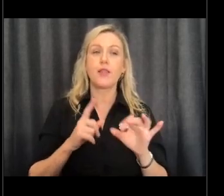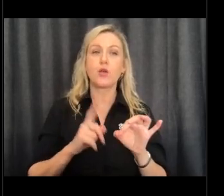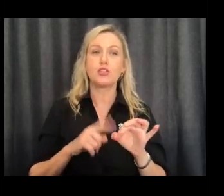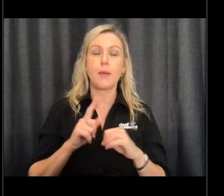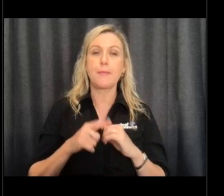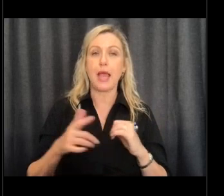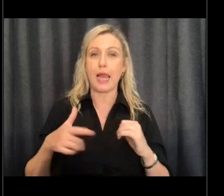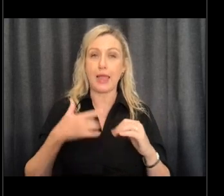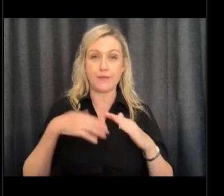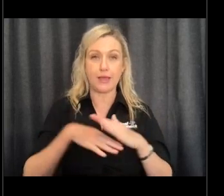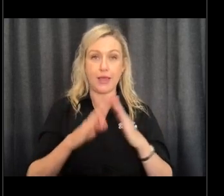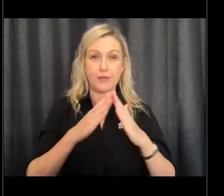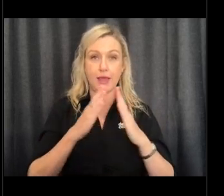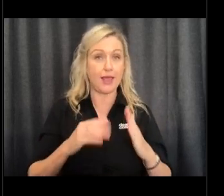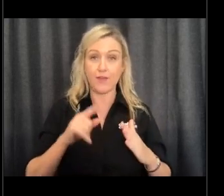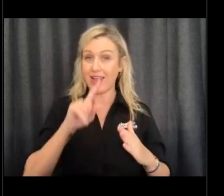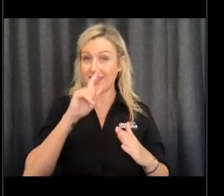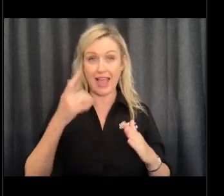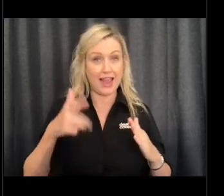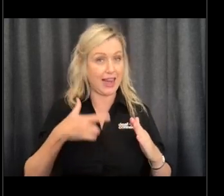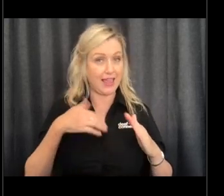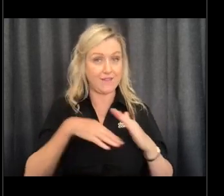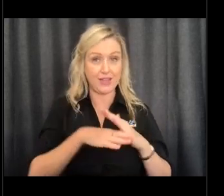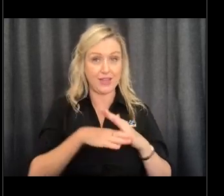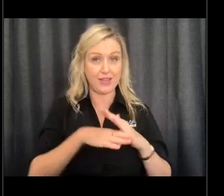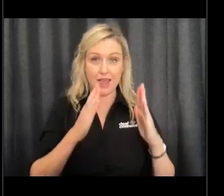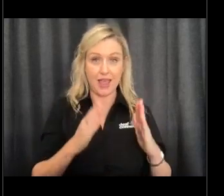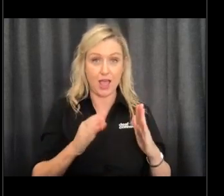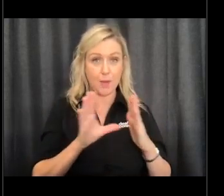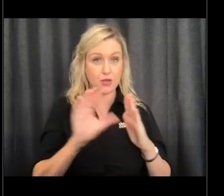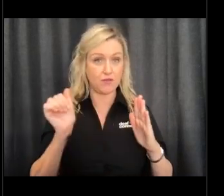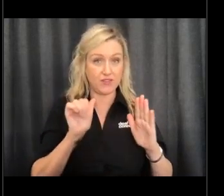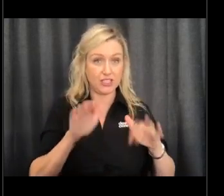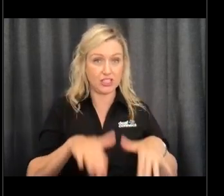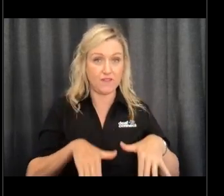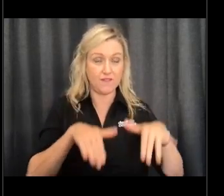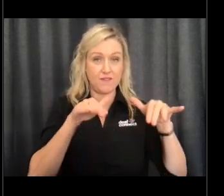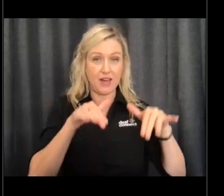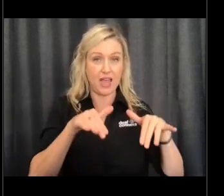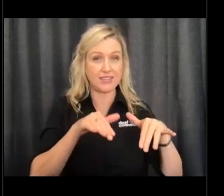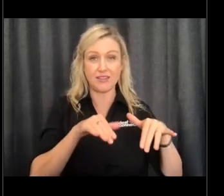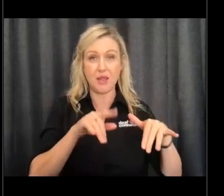in your property because it was flood affected and not deemed liveable.